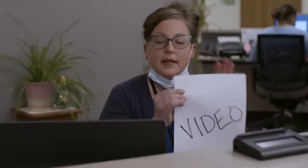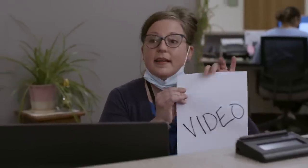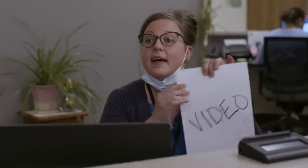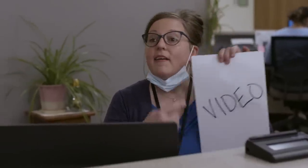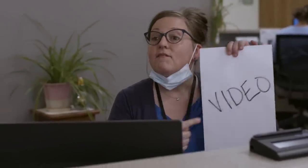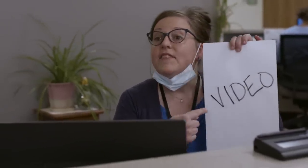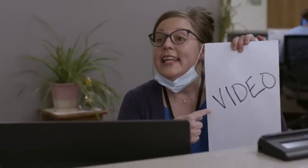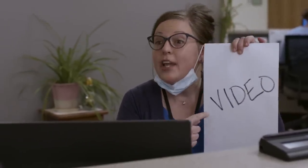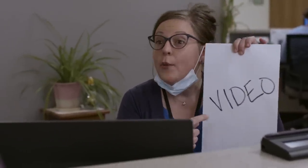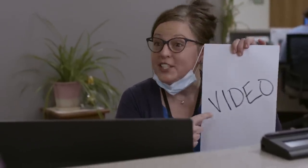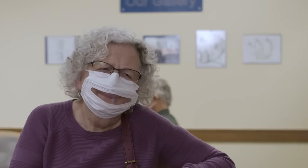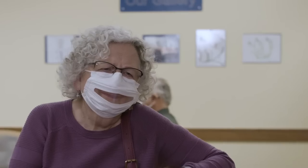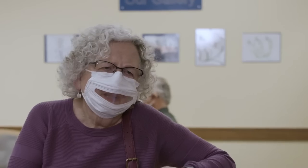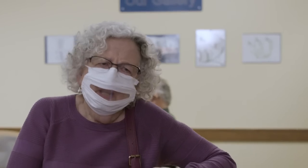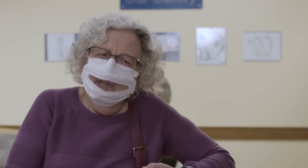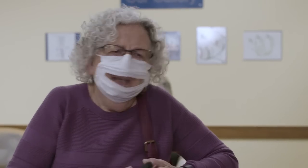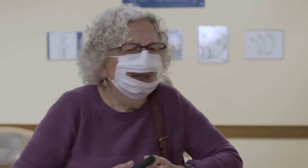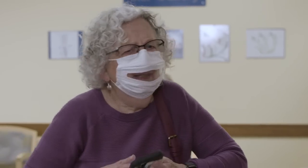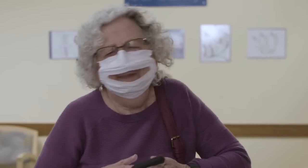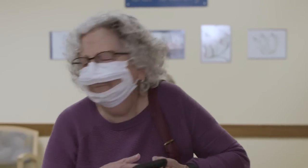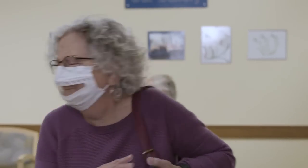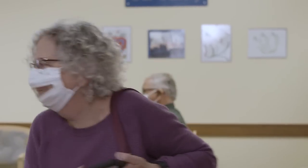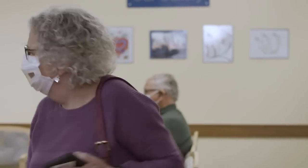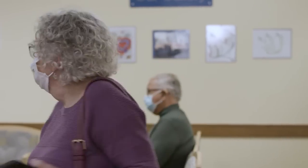Video Interpreter.